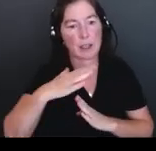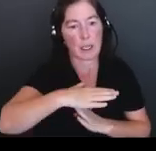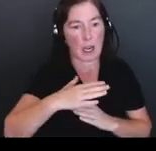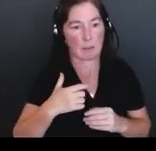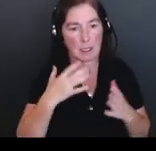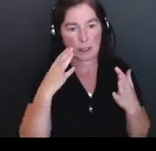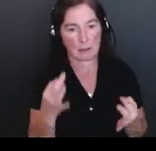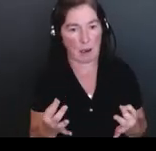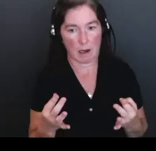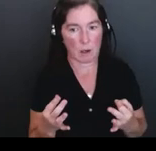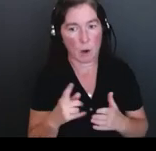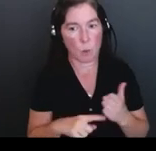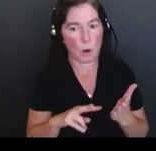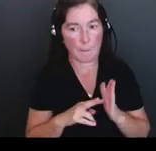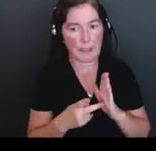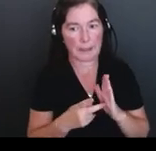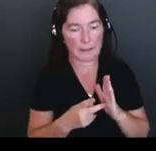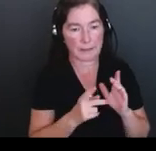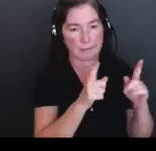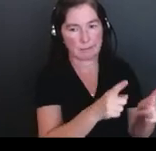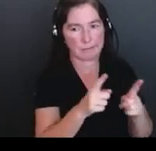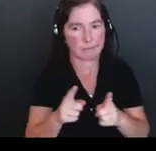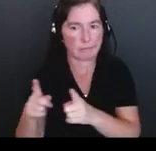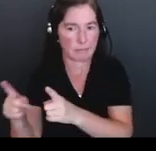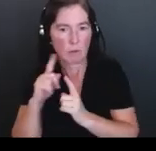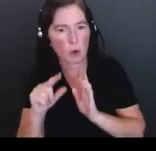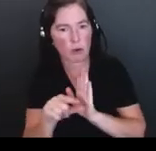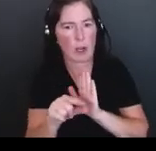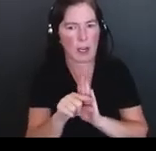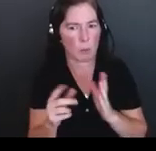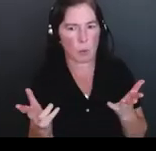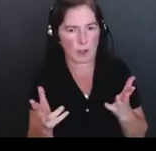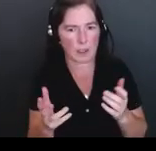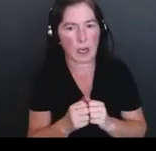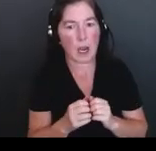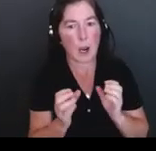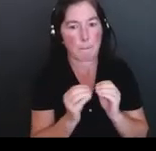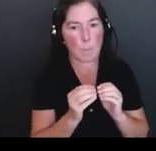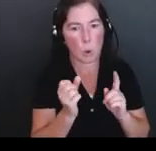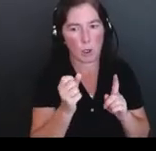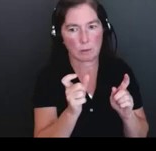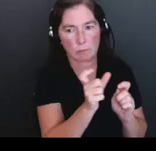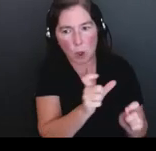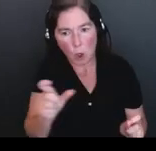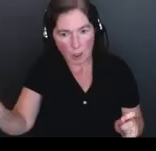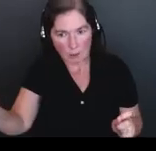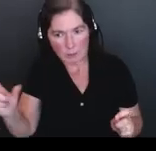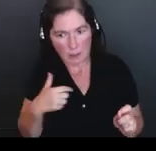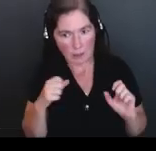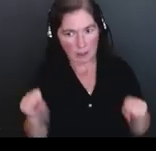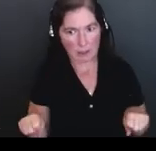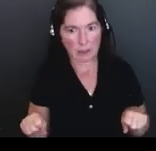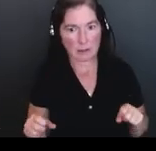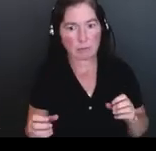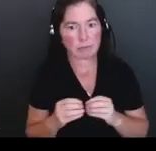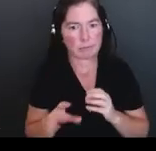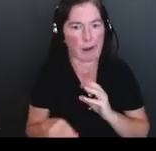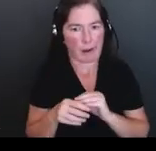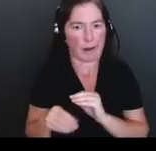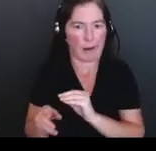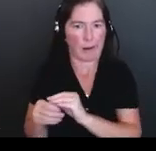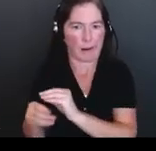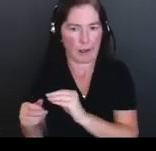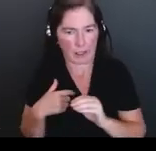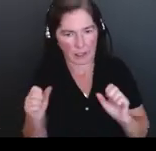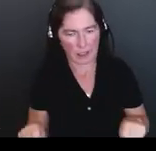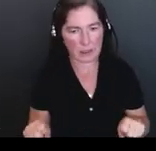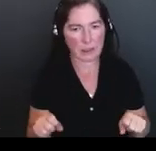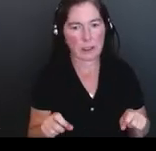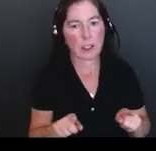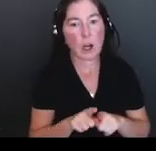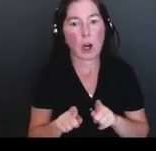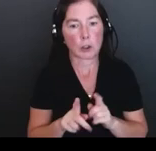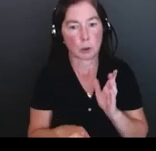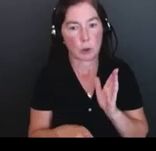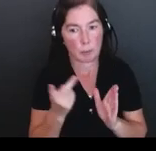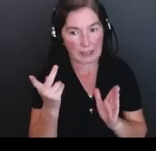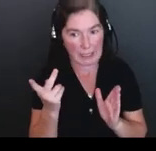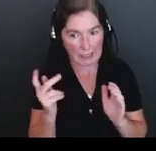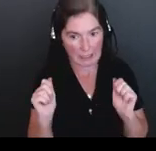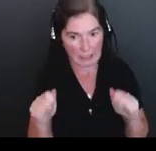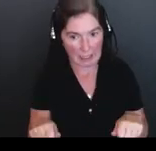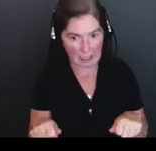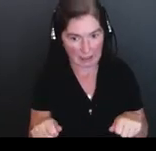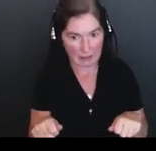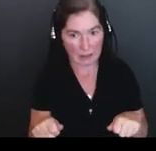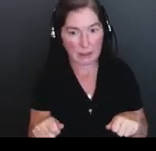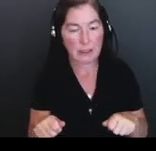So we'll just say is it colorful? That's not a great description, but okay, we'll go with it.